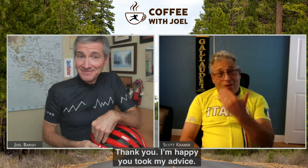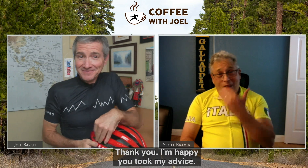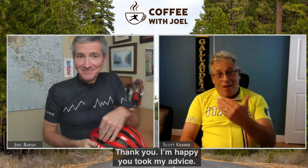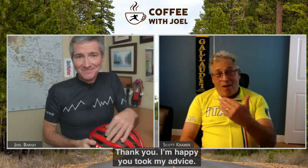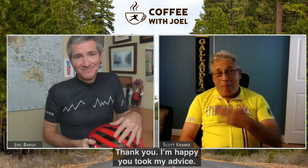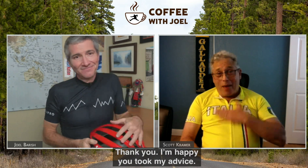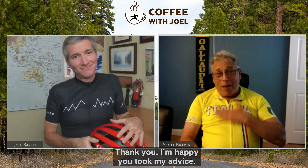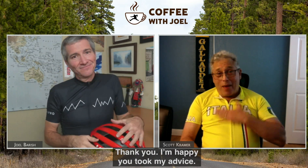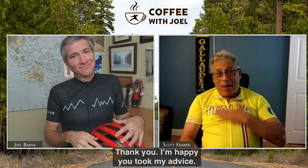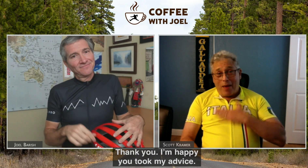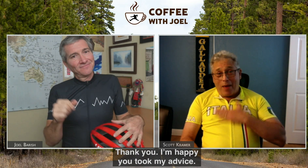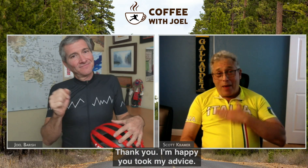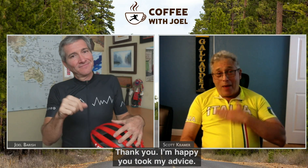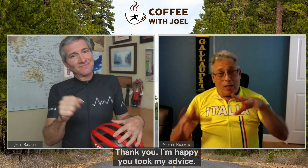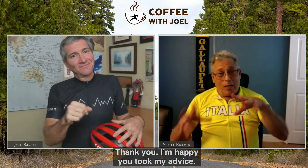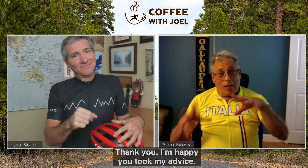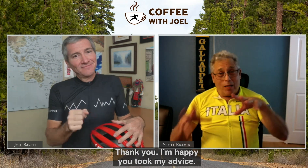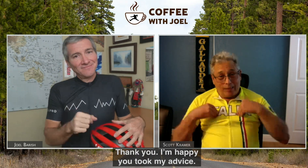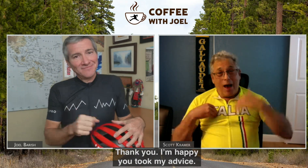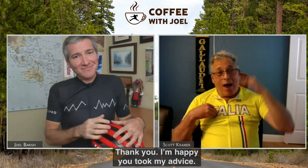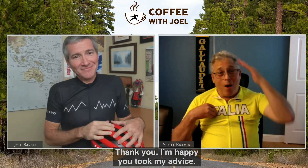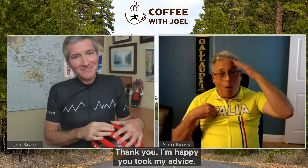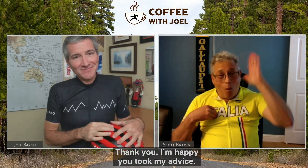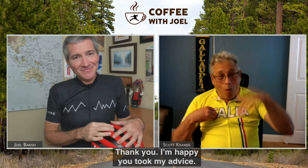Thank you. I’m happy you took my advice.